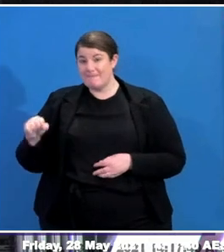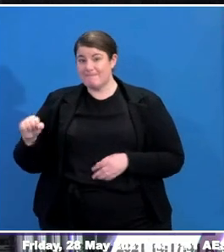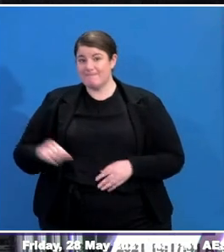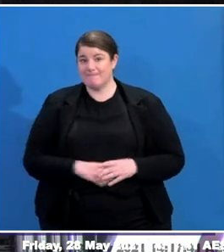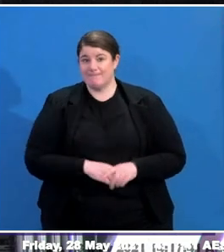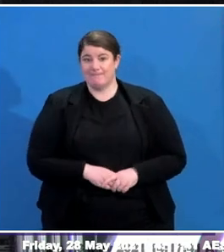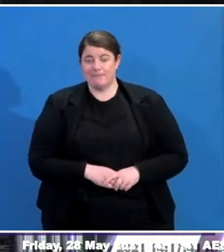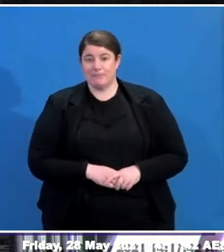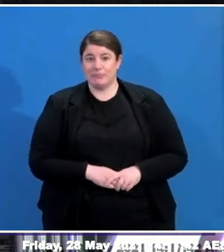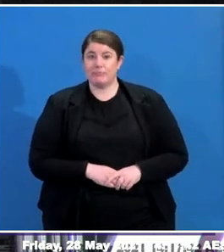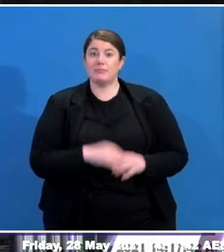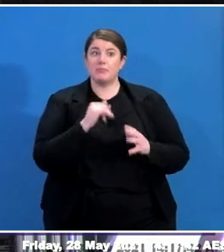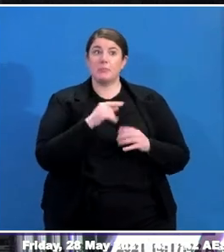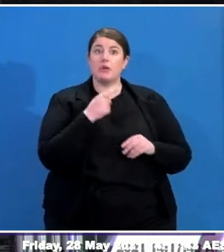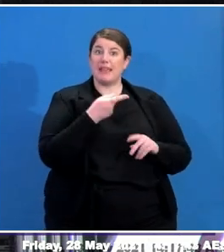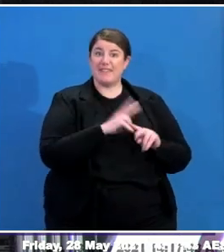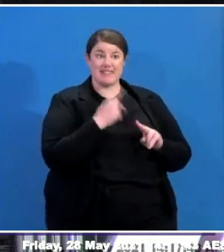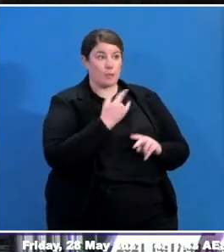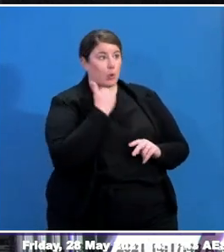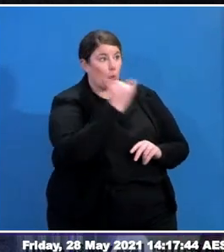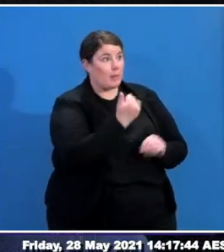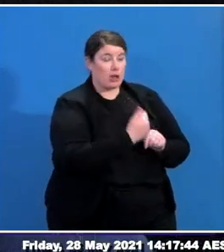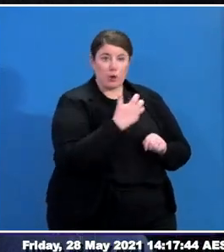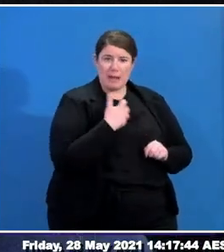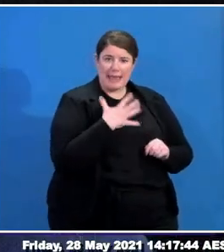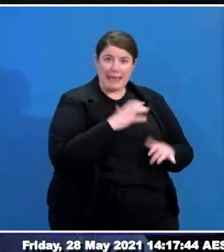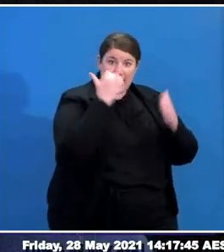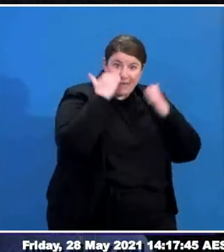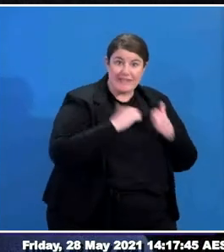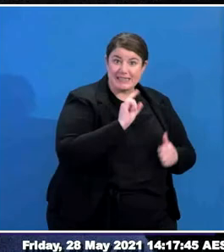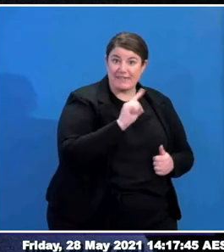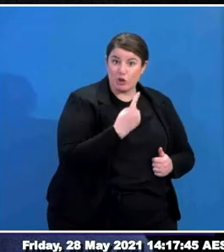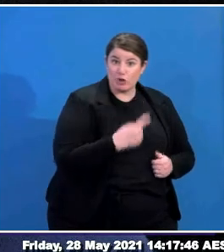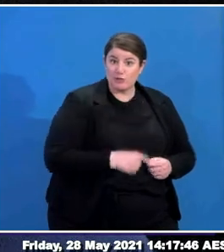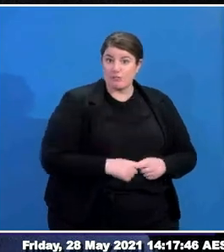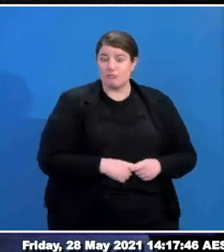Does a complainant need to have evidence before they come to your Commission? No.